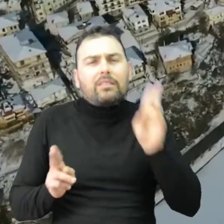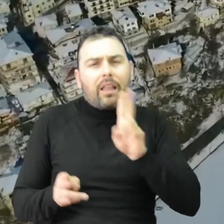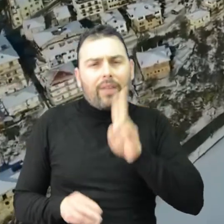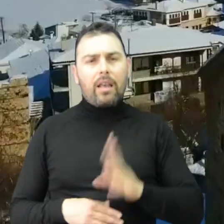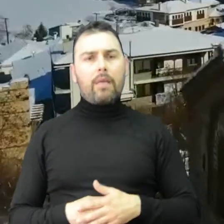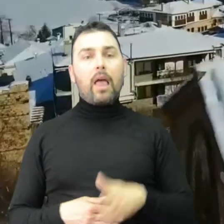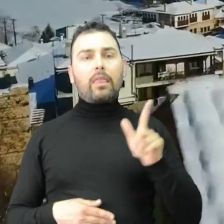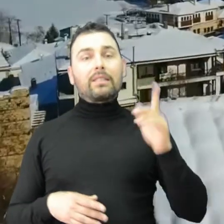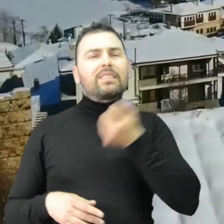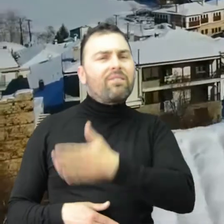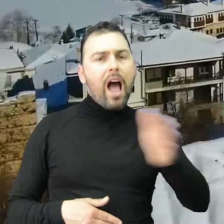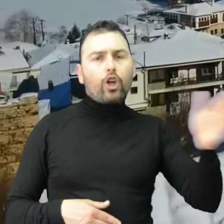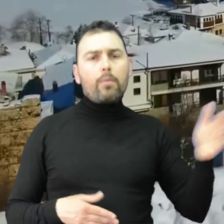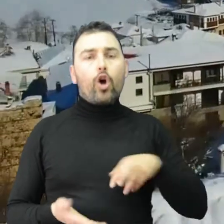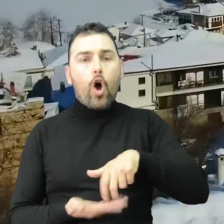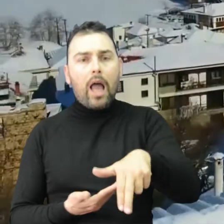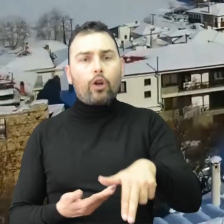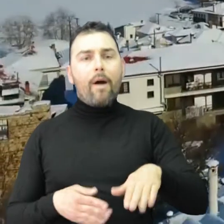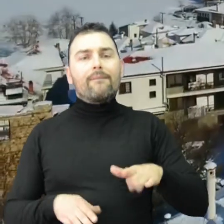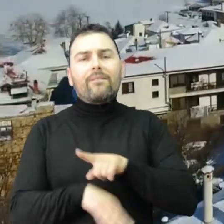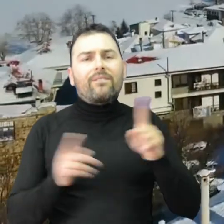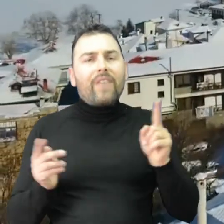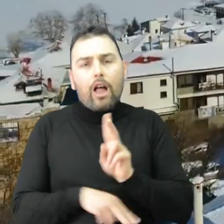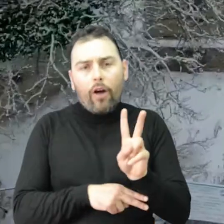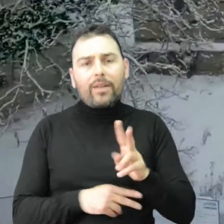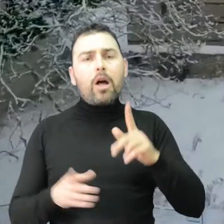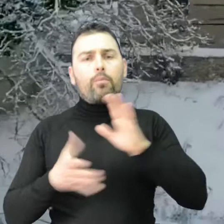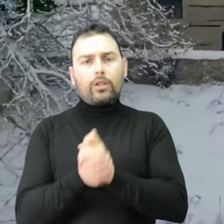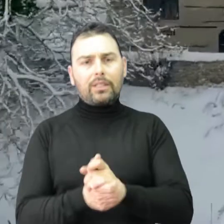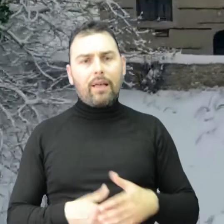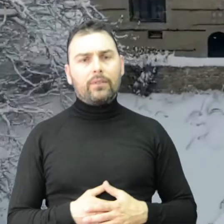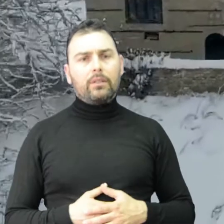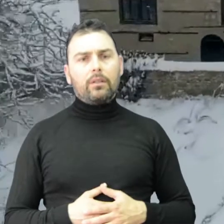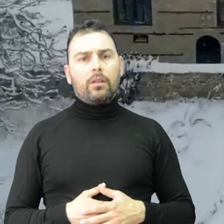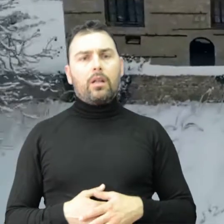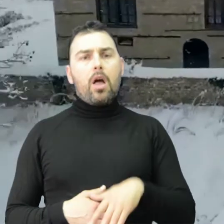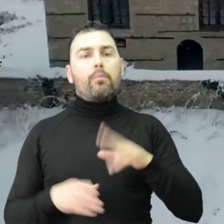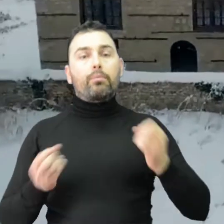and on the way a feast for the senses. Miles of memories